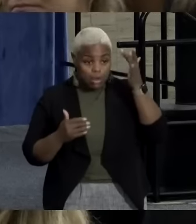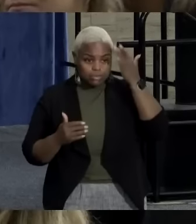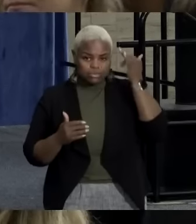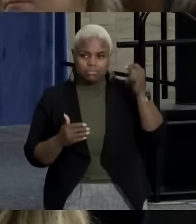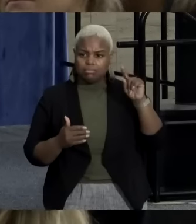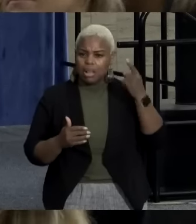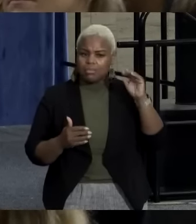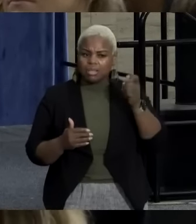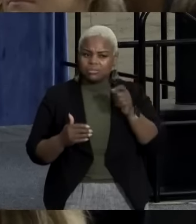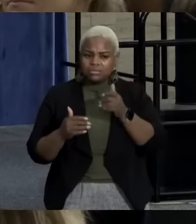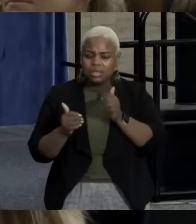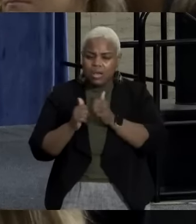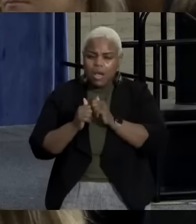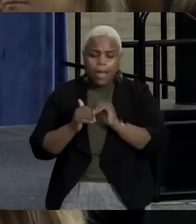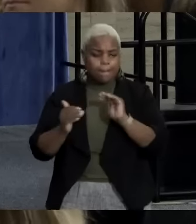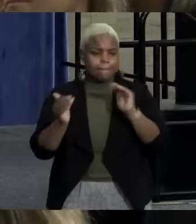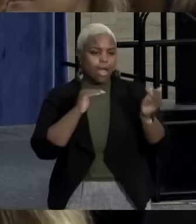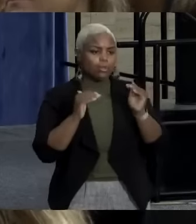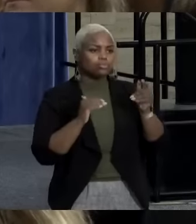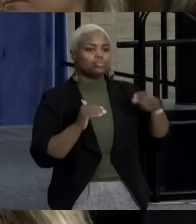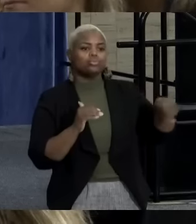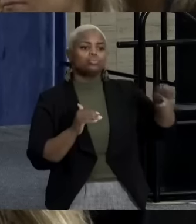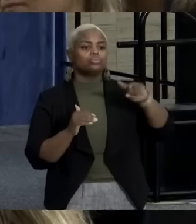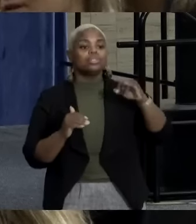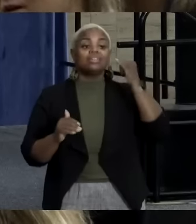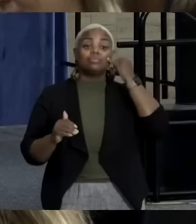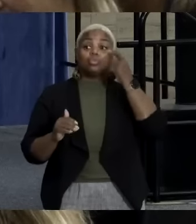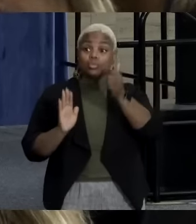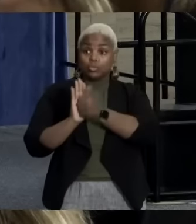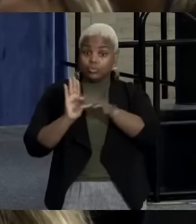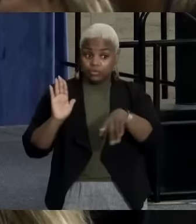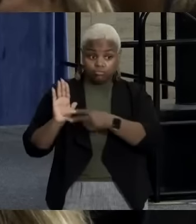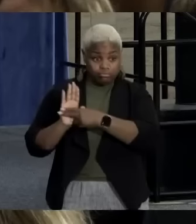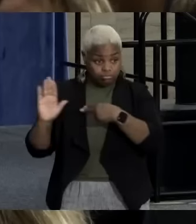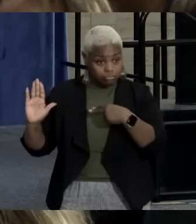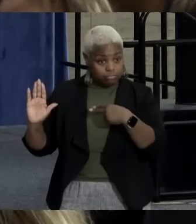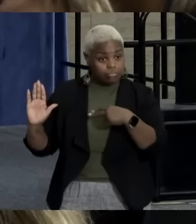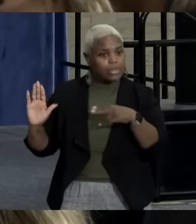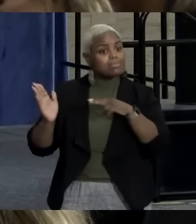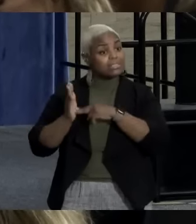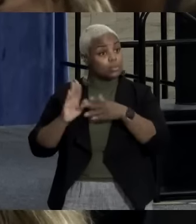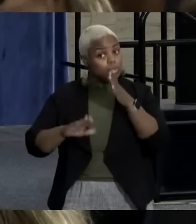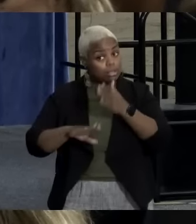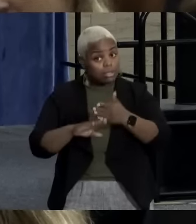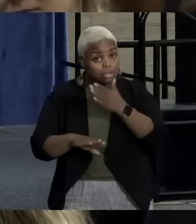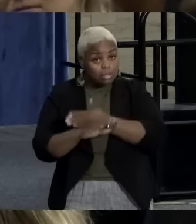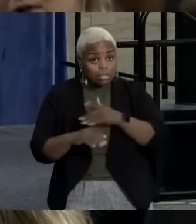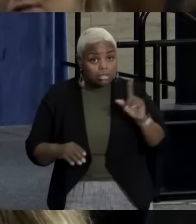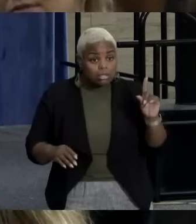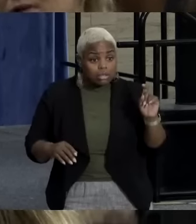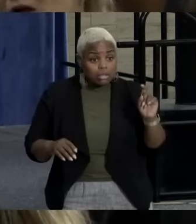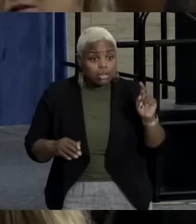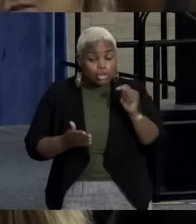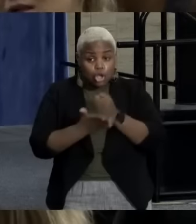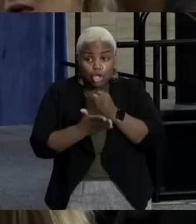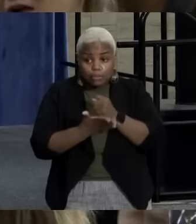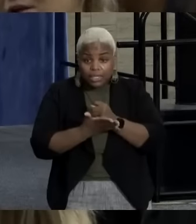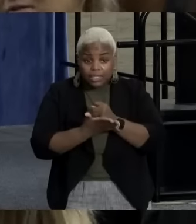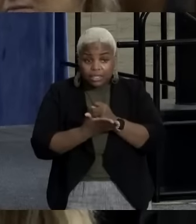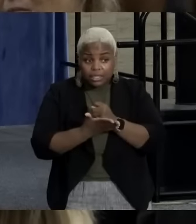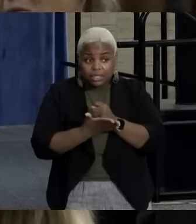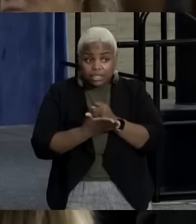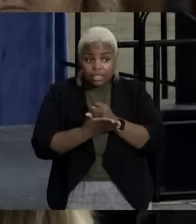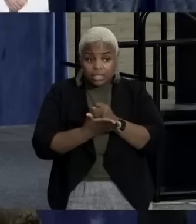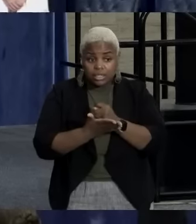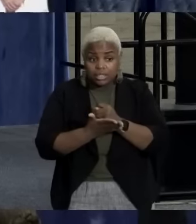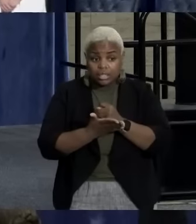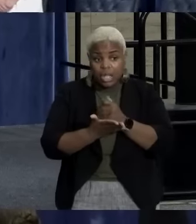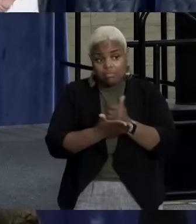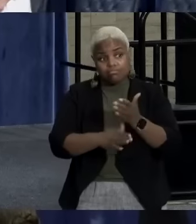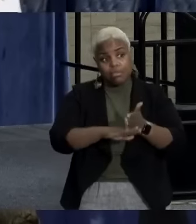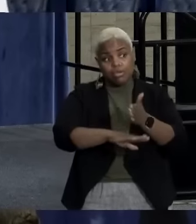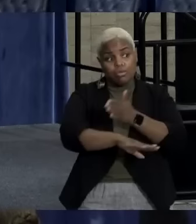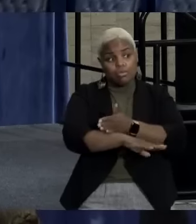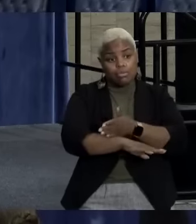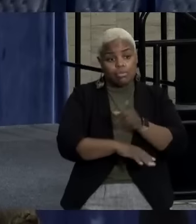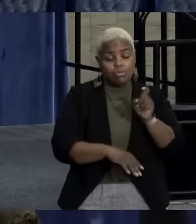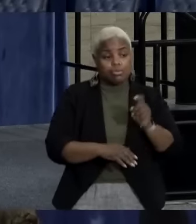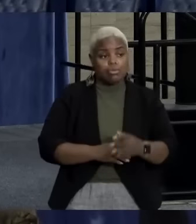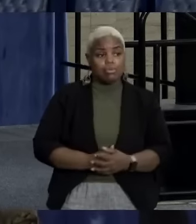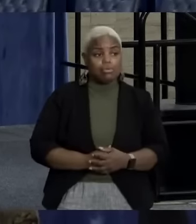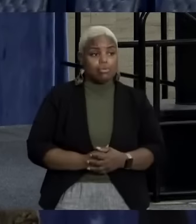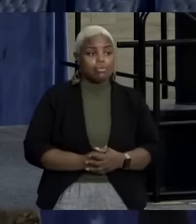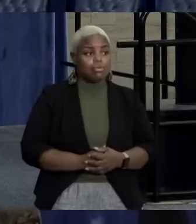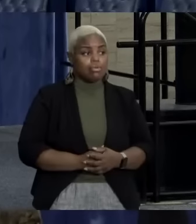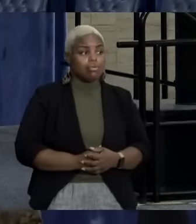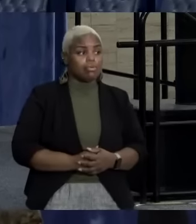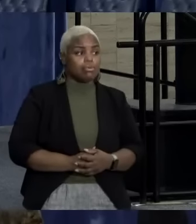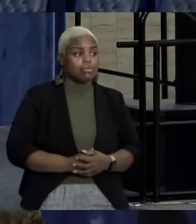and how removing this warning is going to increase the uptake of the therapy,